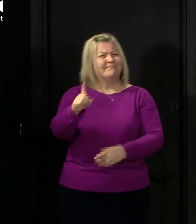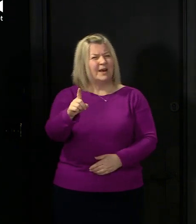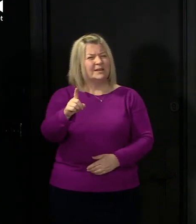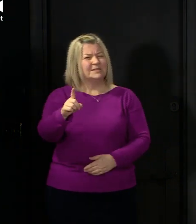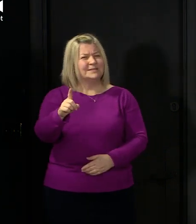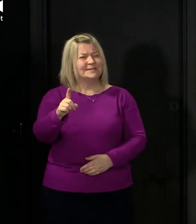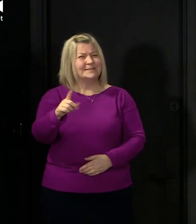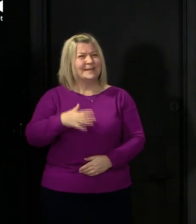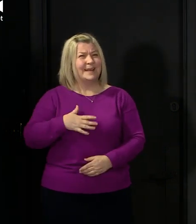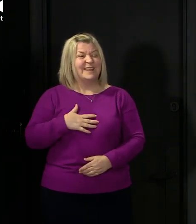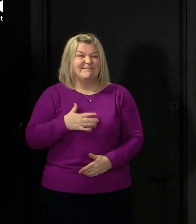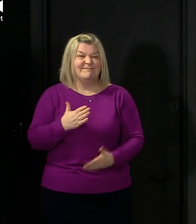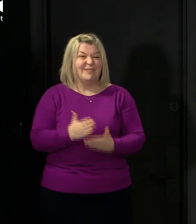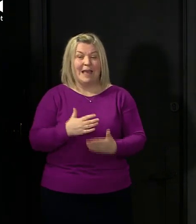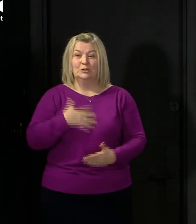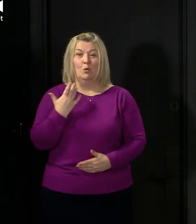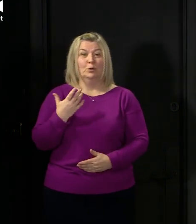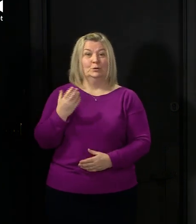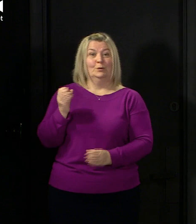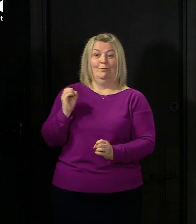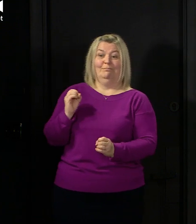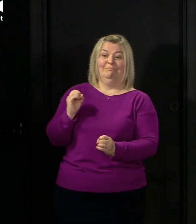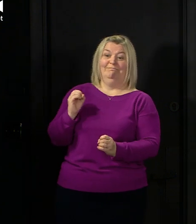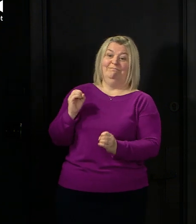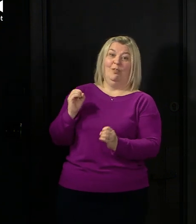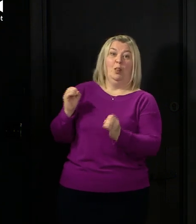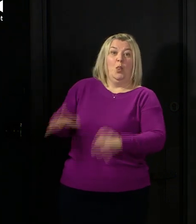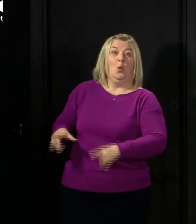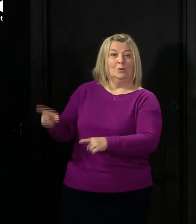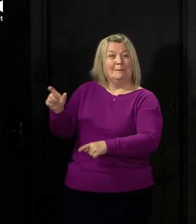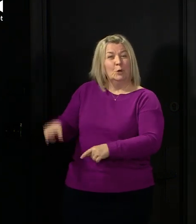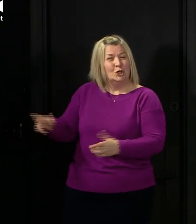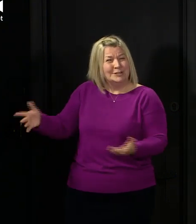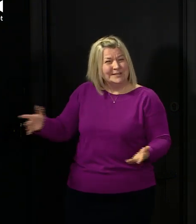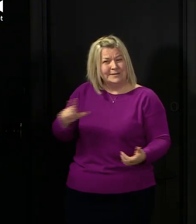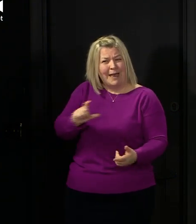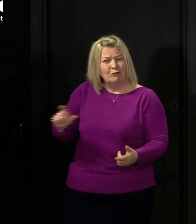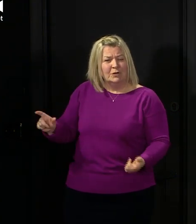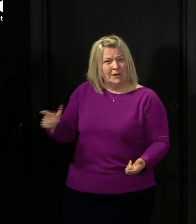Medical Officer, the Chief Medical Officer of the Government, and I wanted to continue